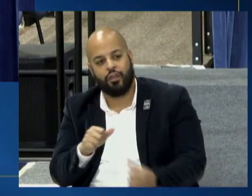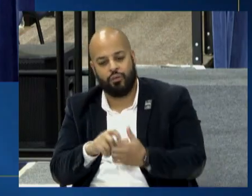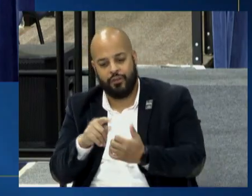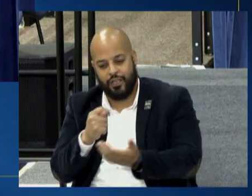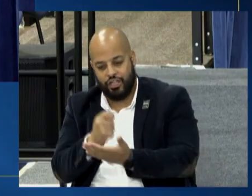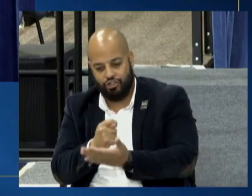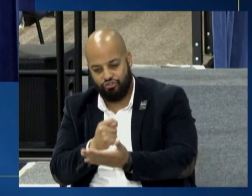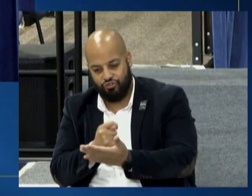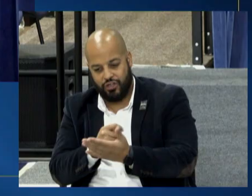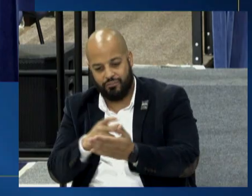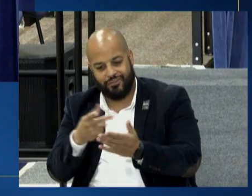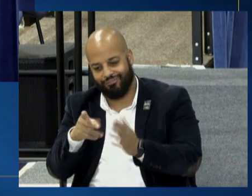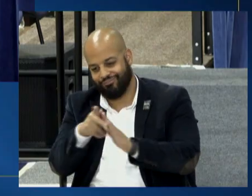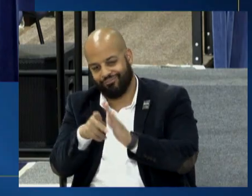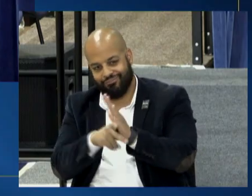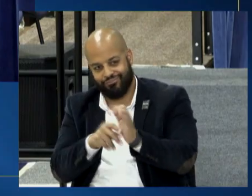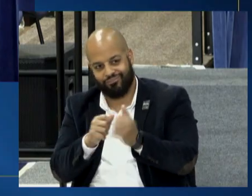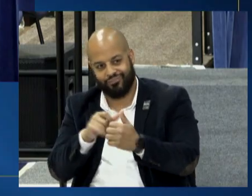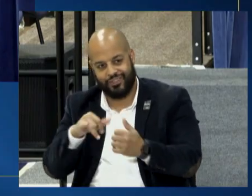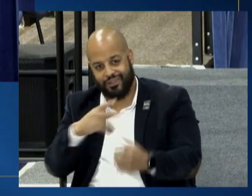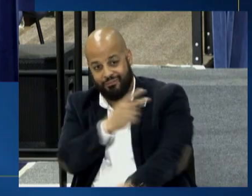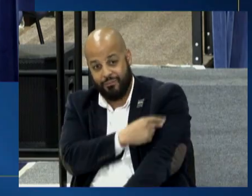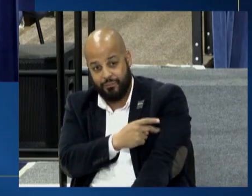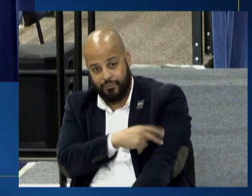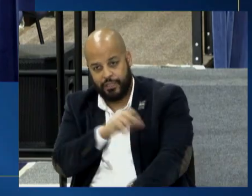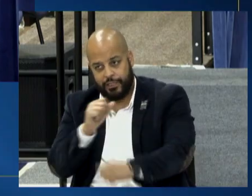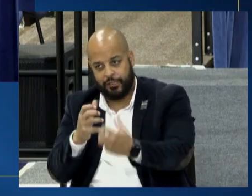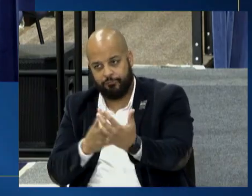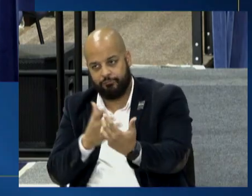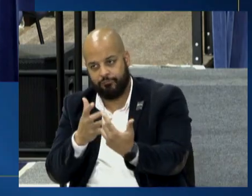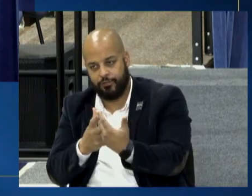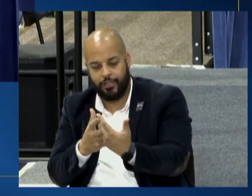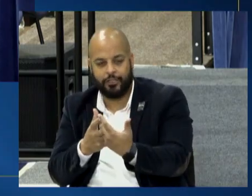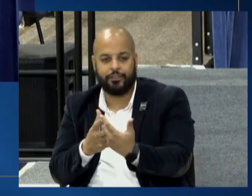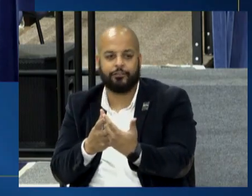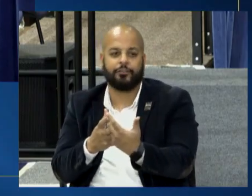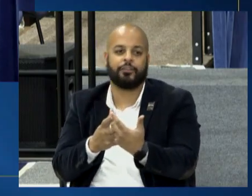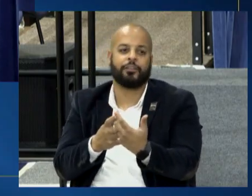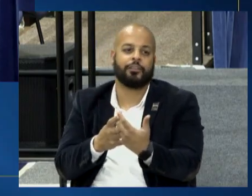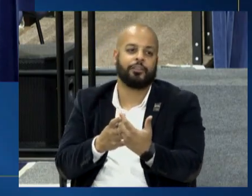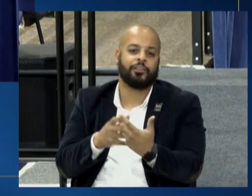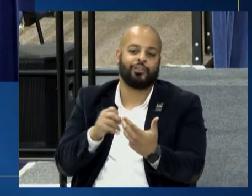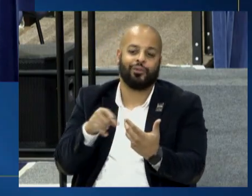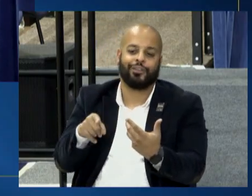for that patient can adapt. So that the patient doesn't need to change anything